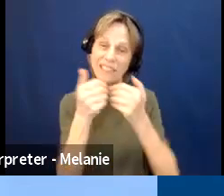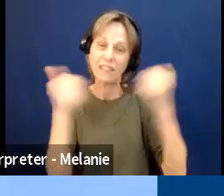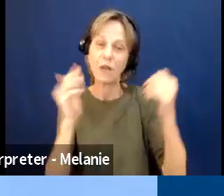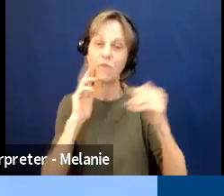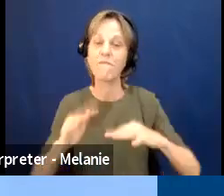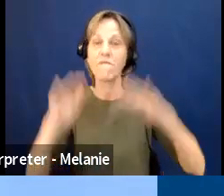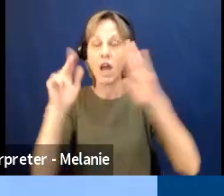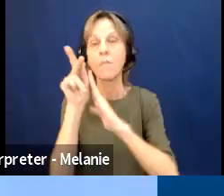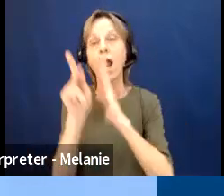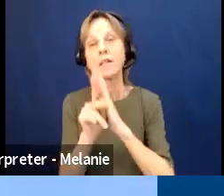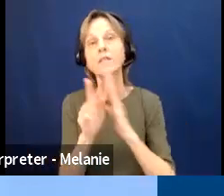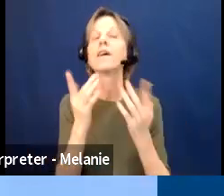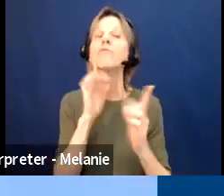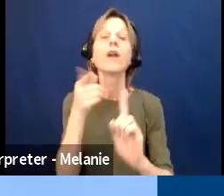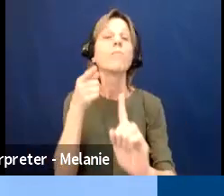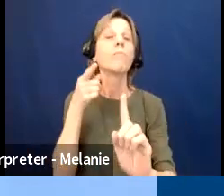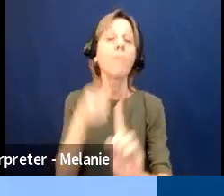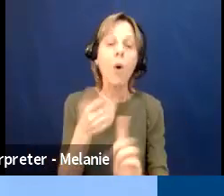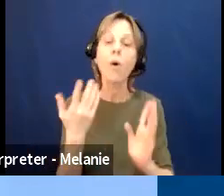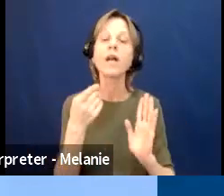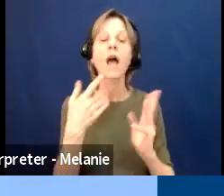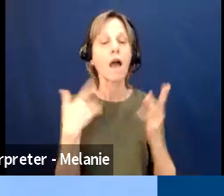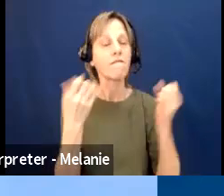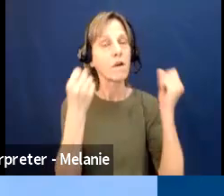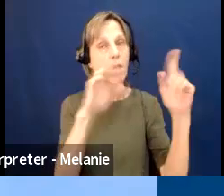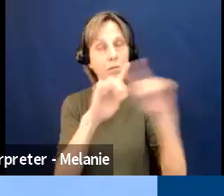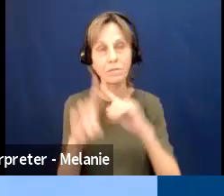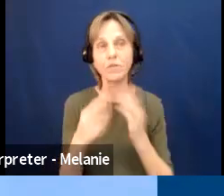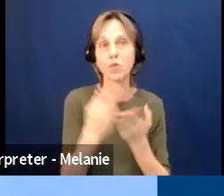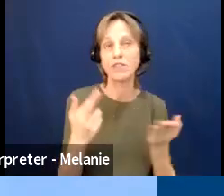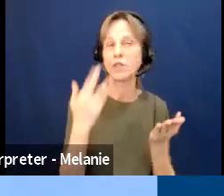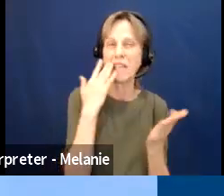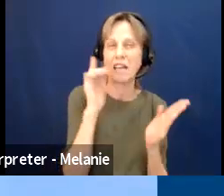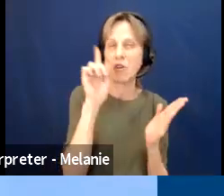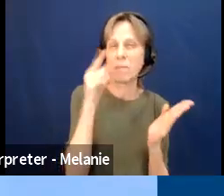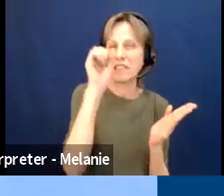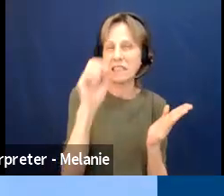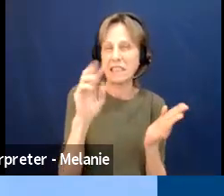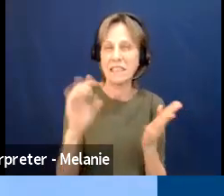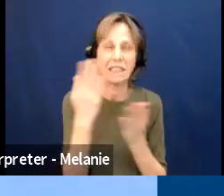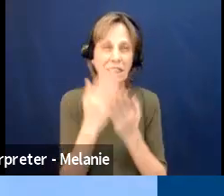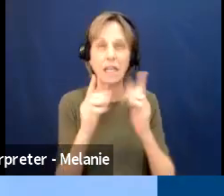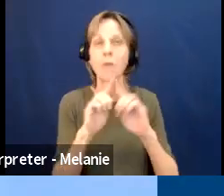just scratching the surface but we certainly on our website we have a flood after fire information